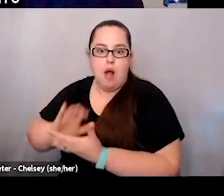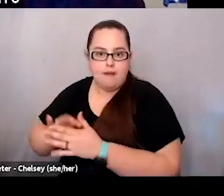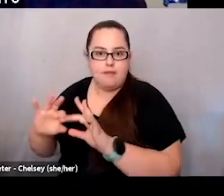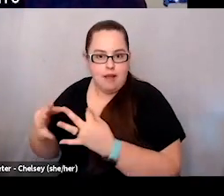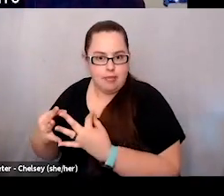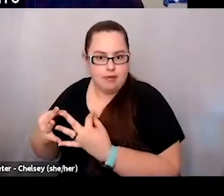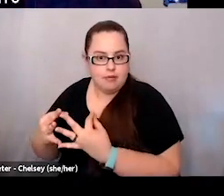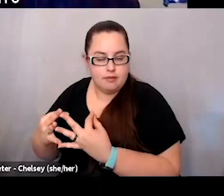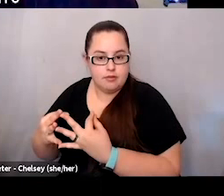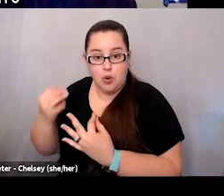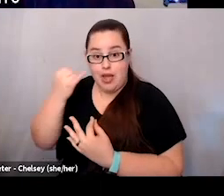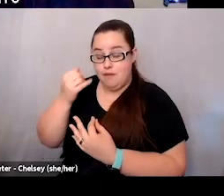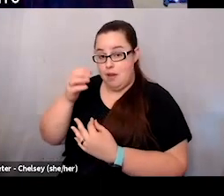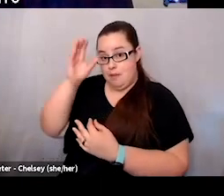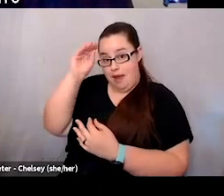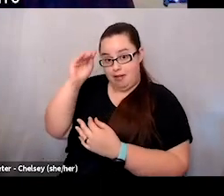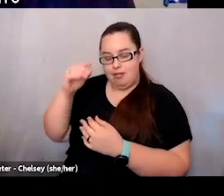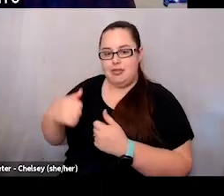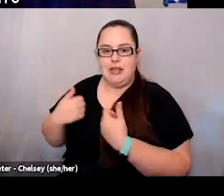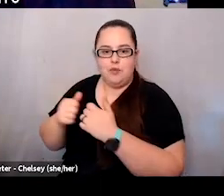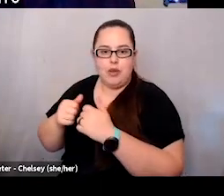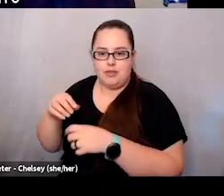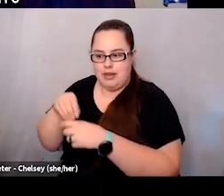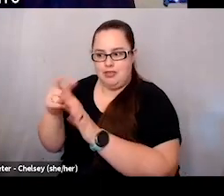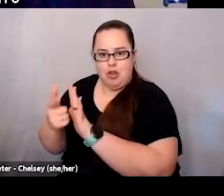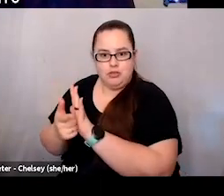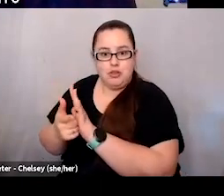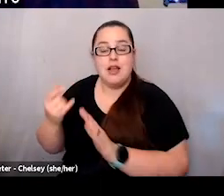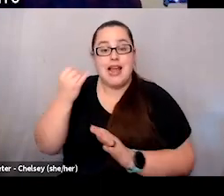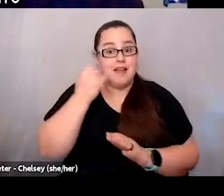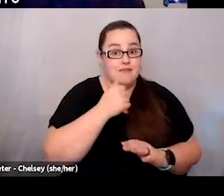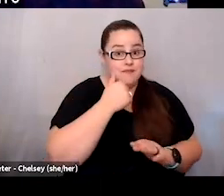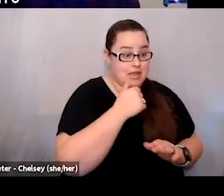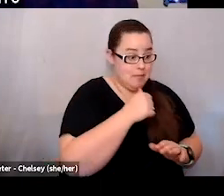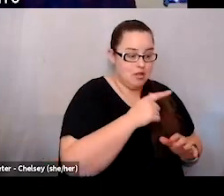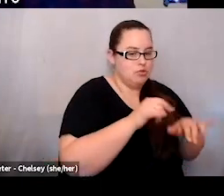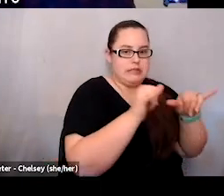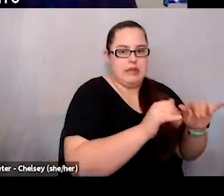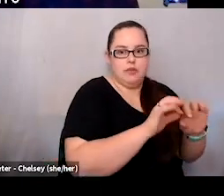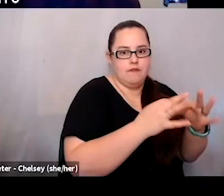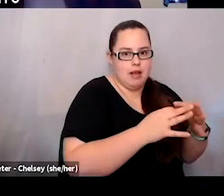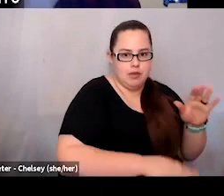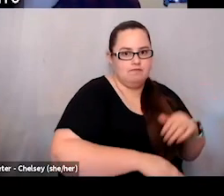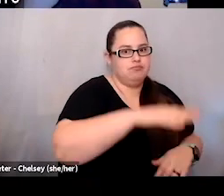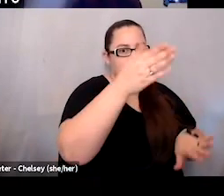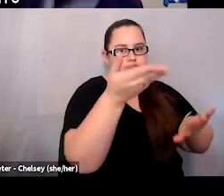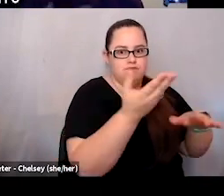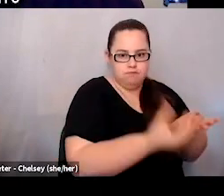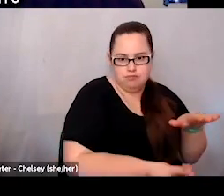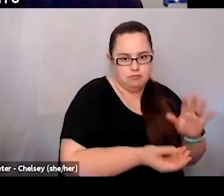if you were male, if you were female, he would stay with your family from birth all the way up until your death. In most Native American communities, it's not always the